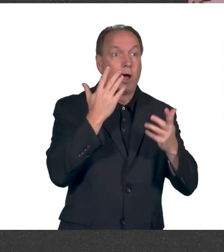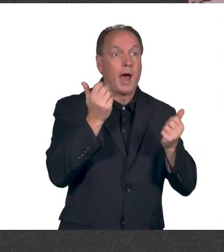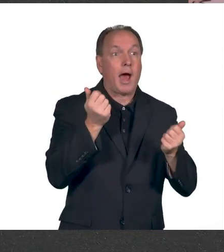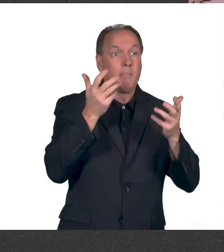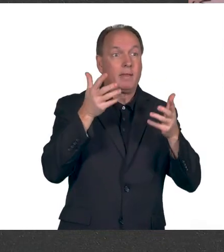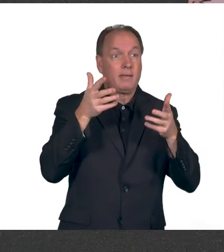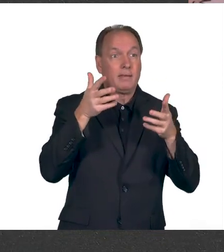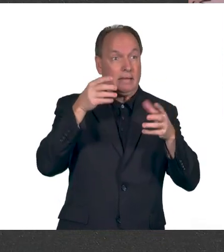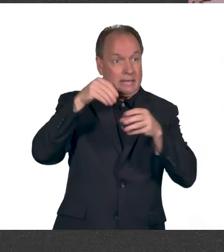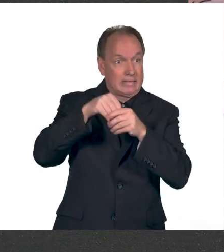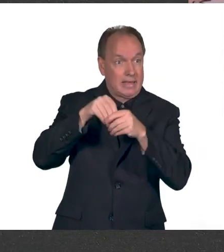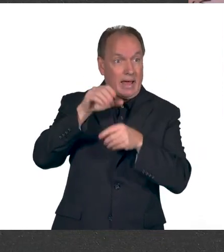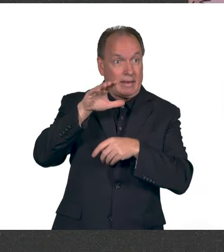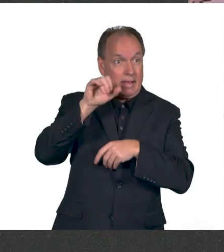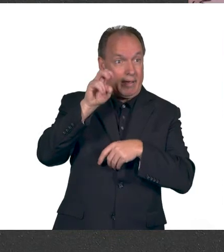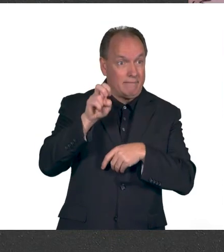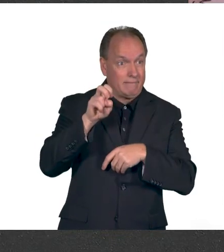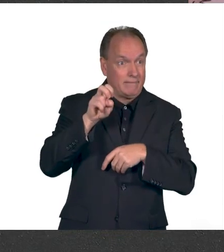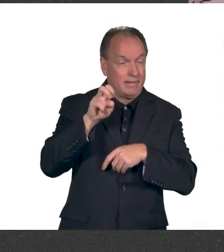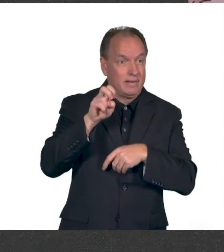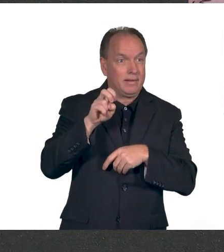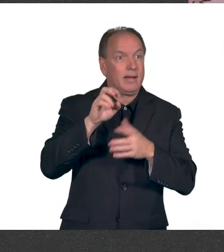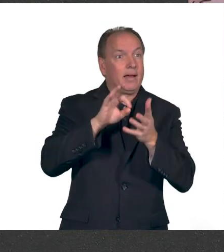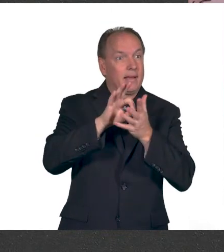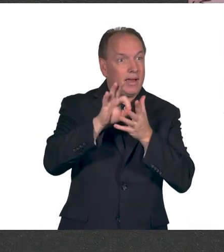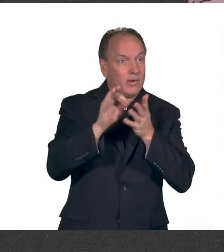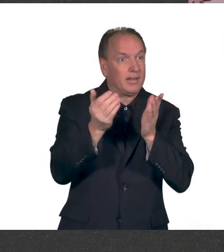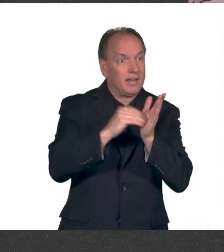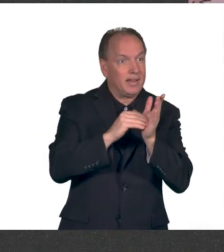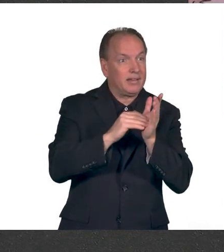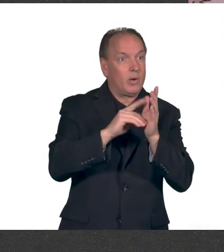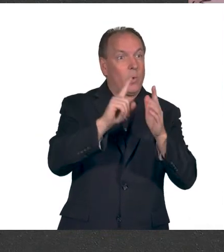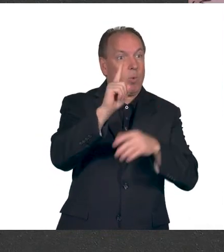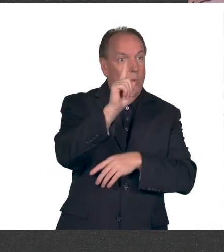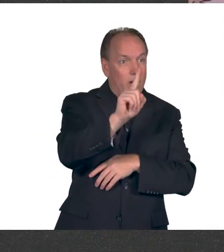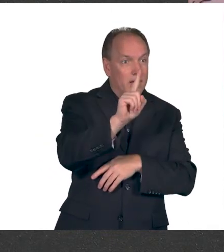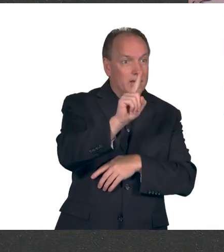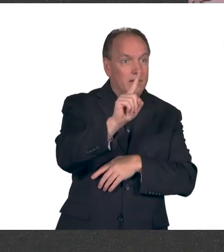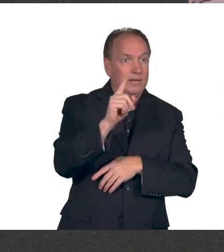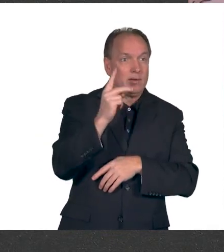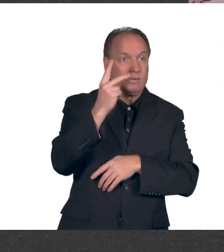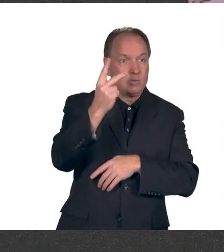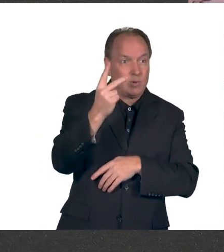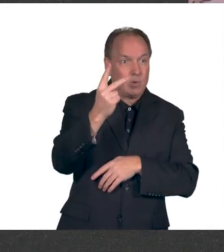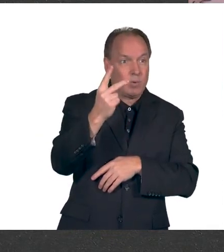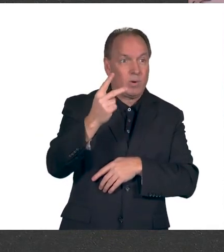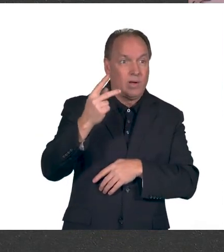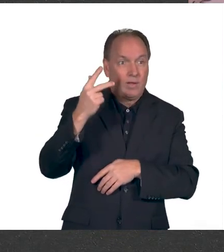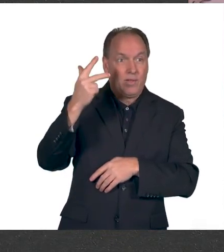Let's see how many are in the cave, can you count with me, here we go, one, two, three,